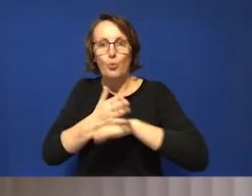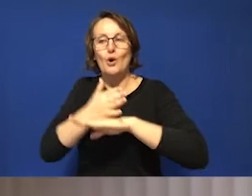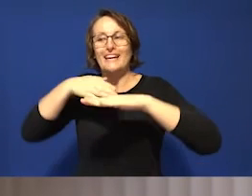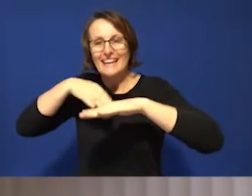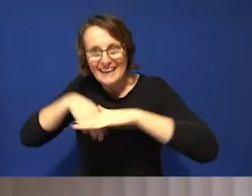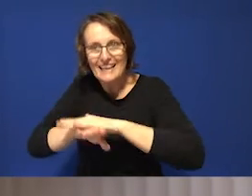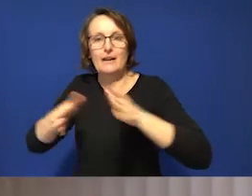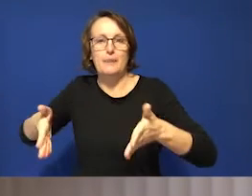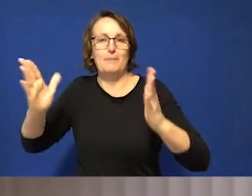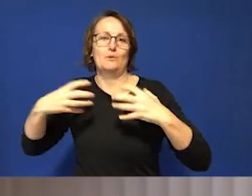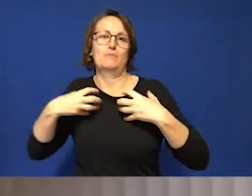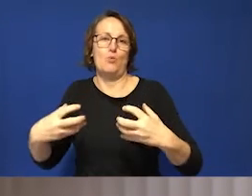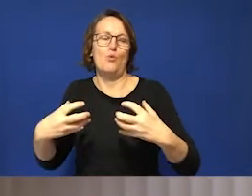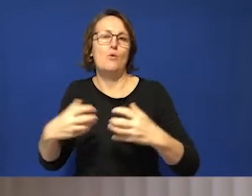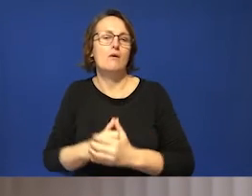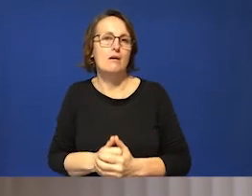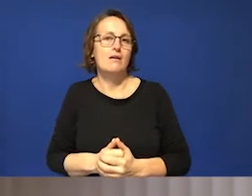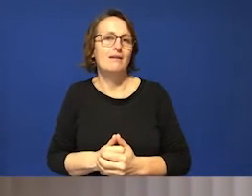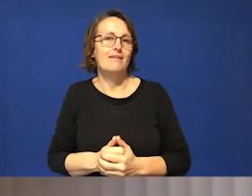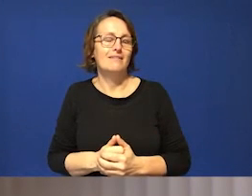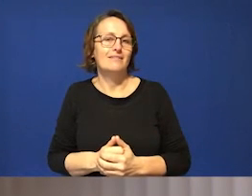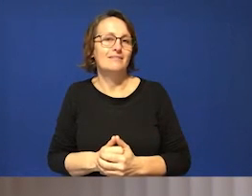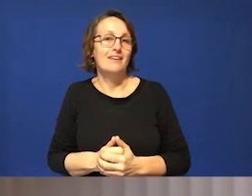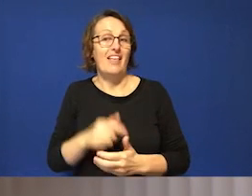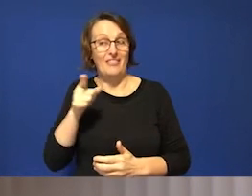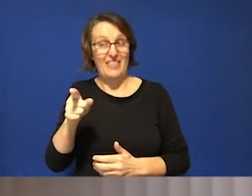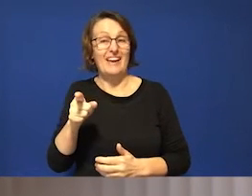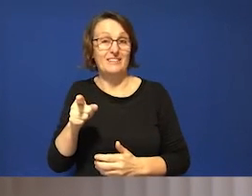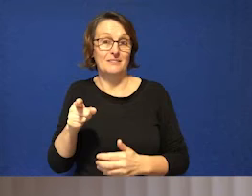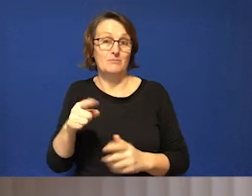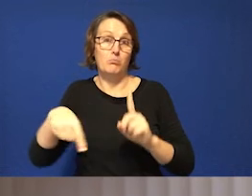And that is a definite sort of change.